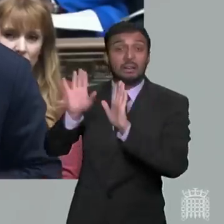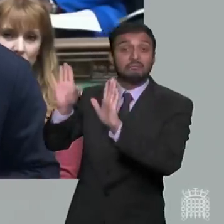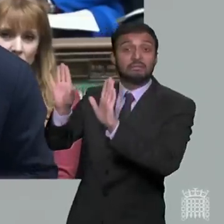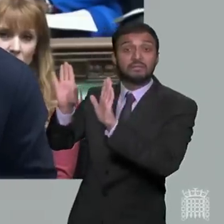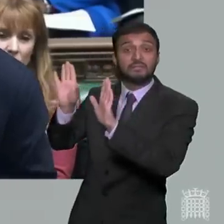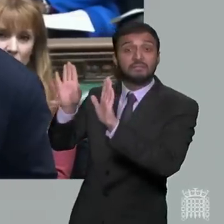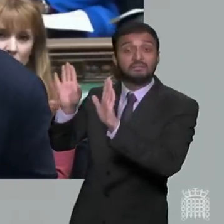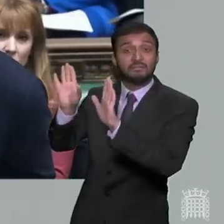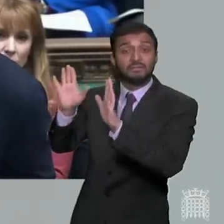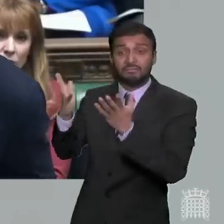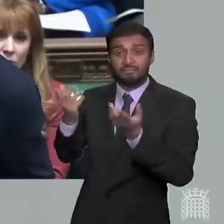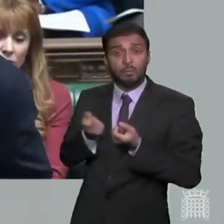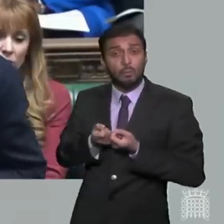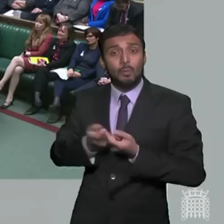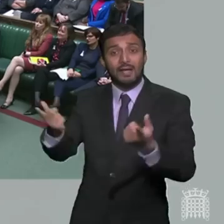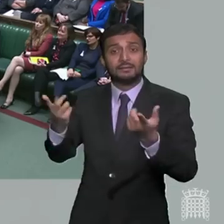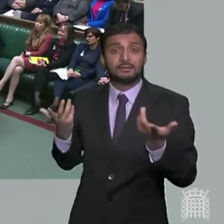Which does he think is the more absurd?